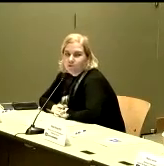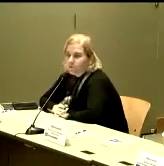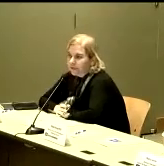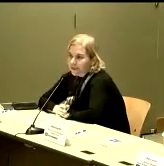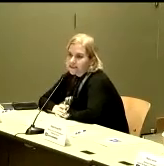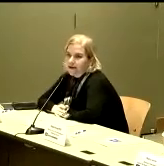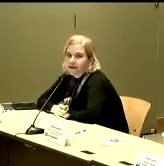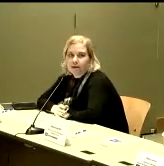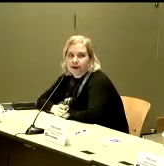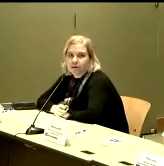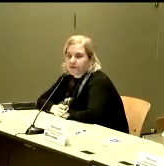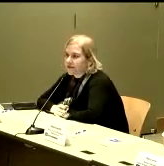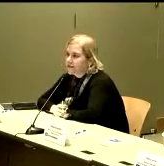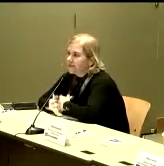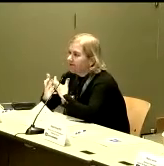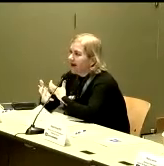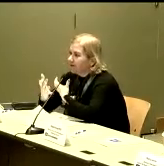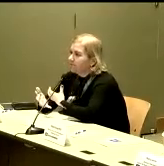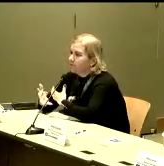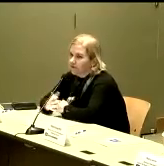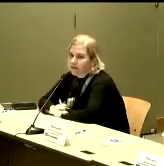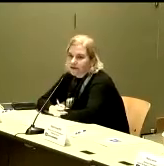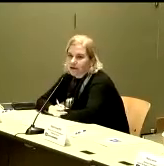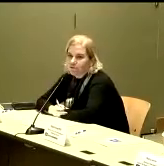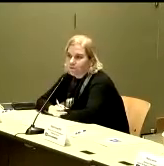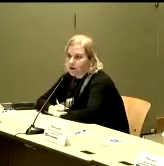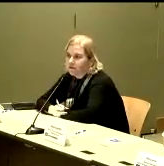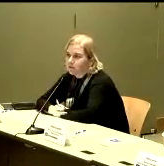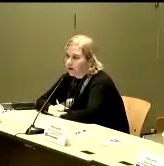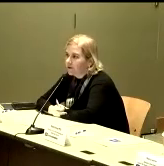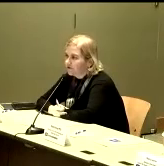but in some cases, maybe follow-up afterwards.